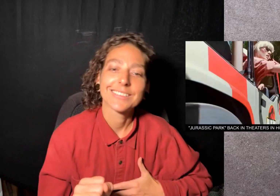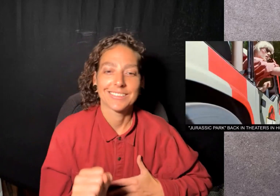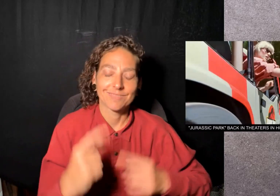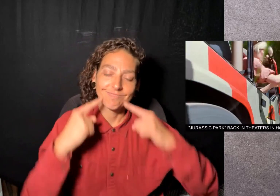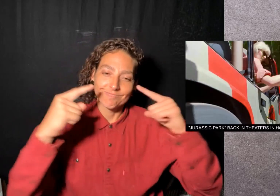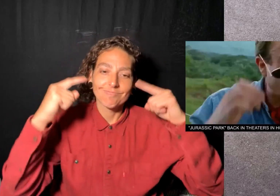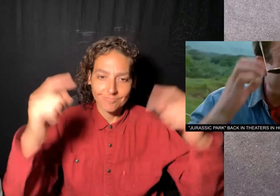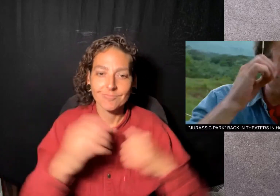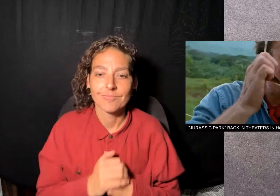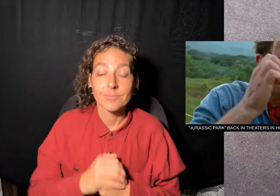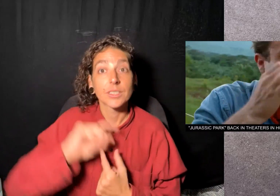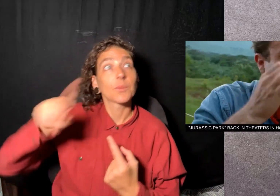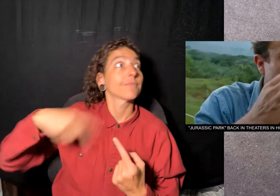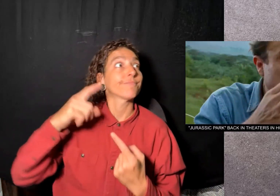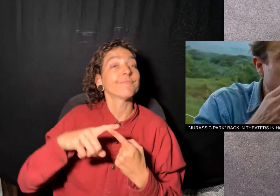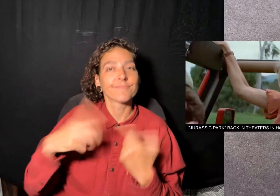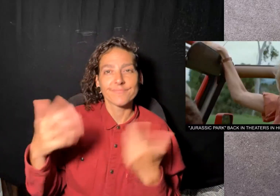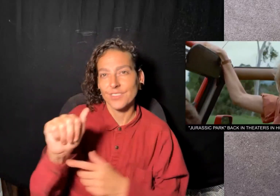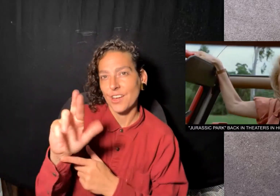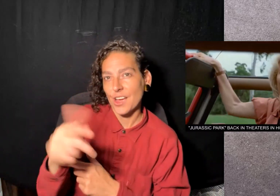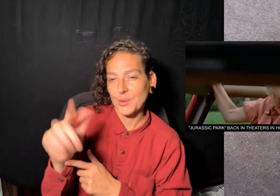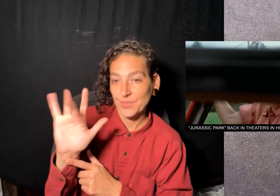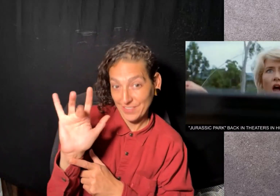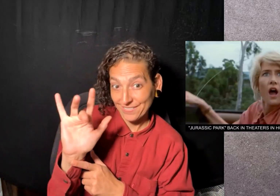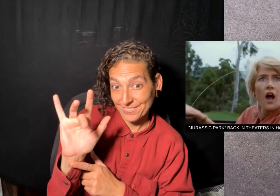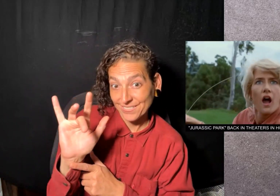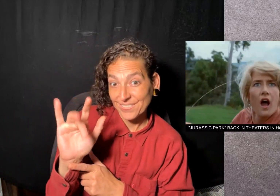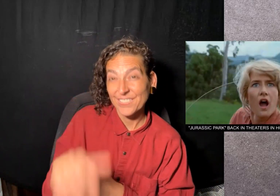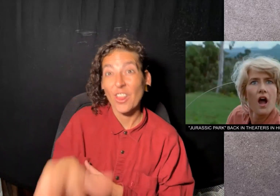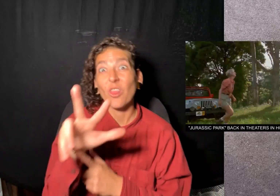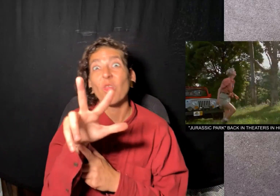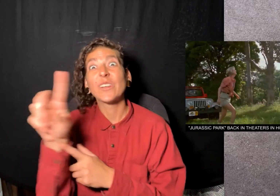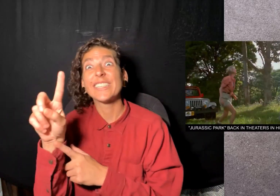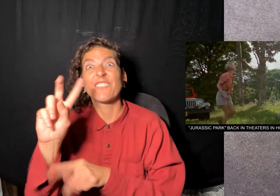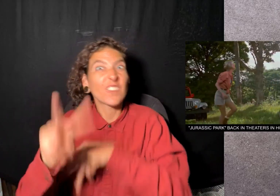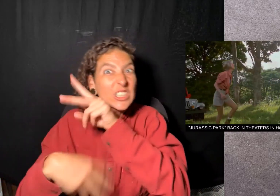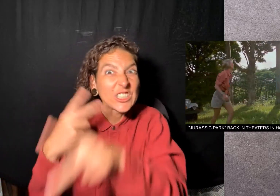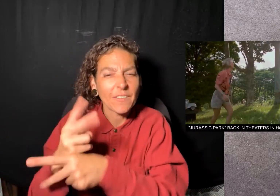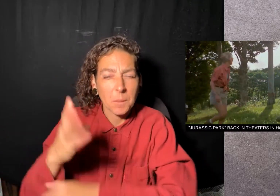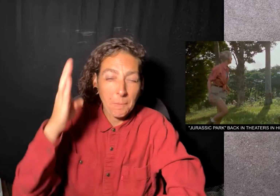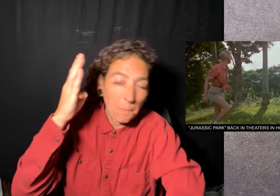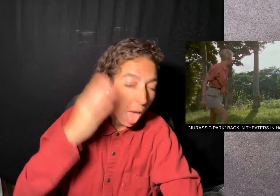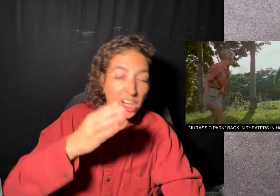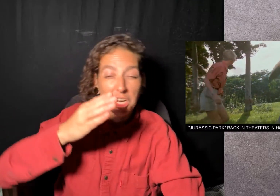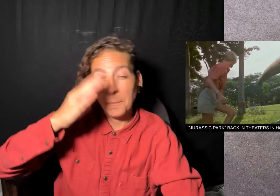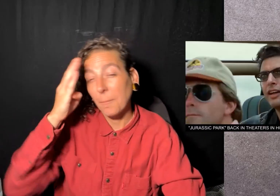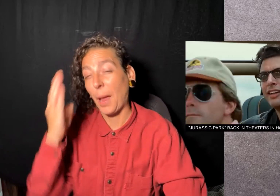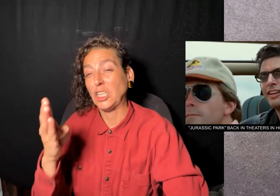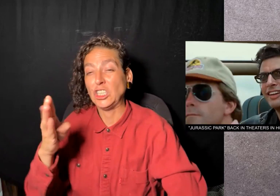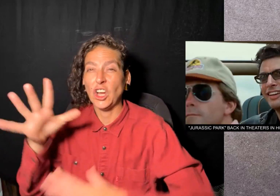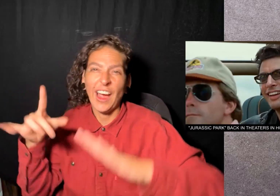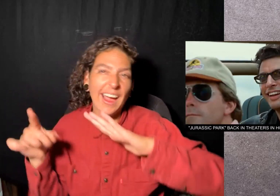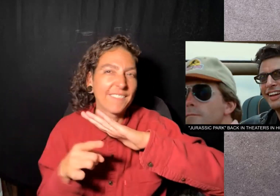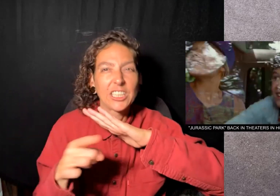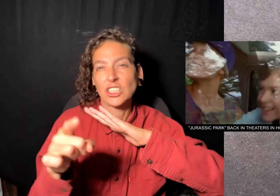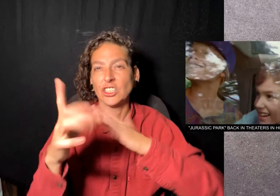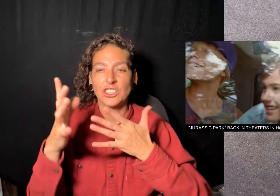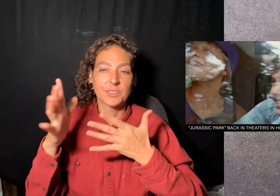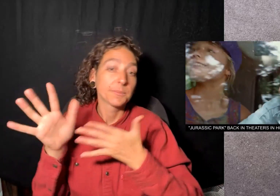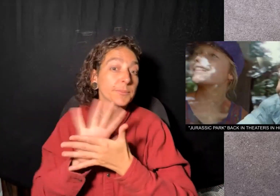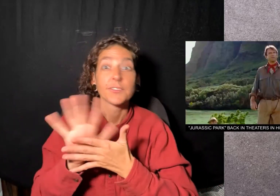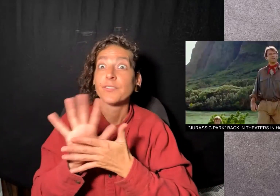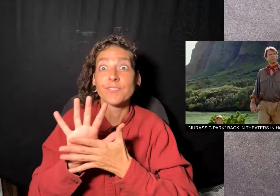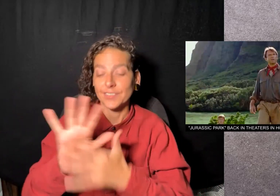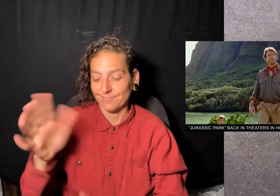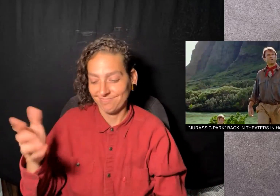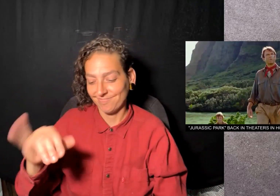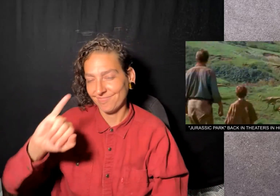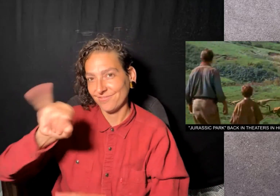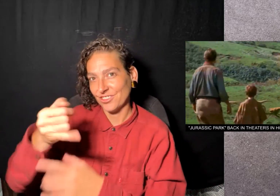classic starting August 25 the 3D version of the blockbuster adventure movie Jurassic